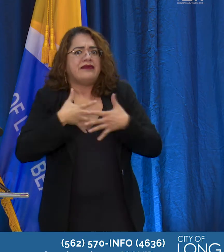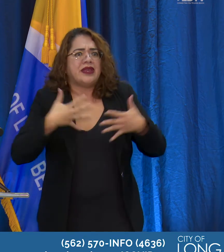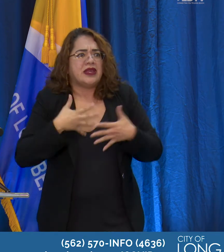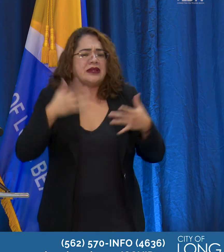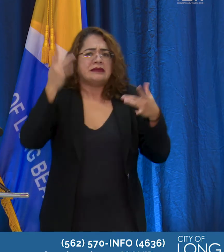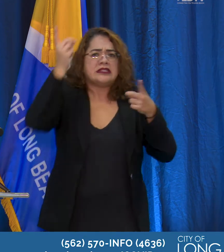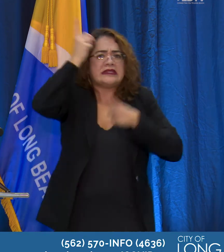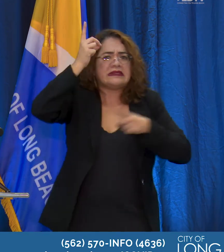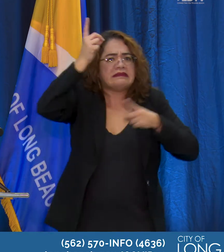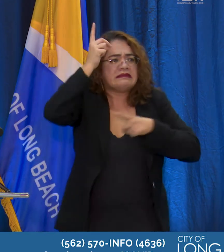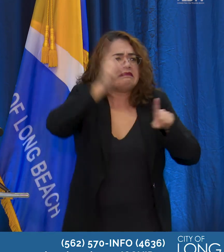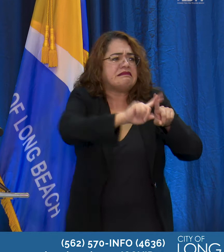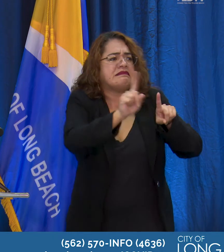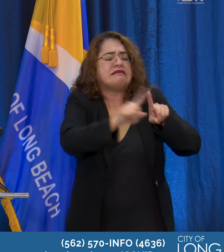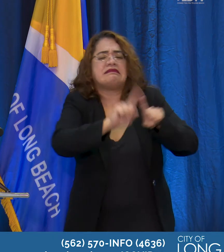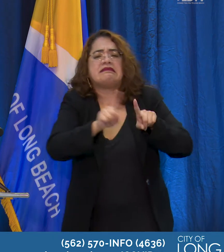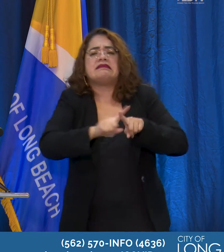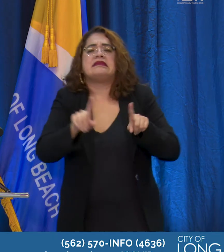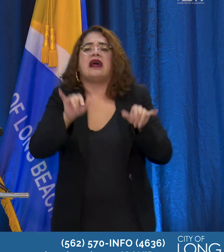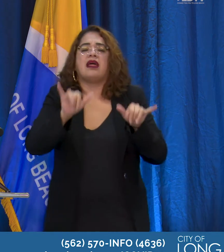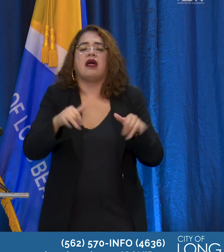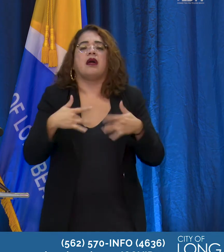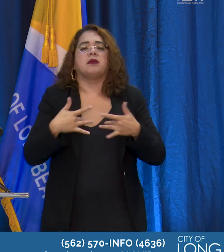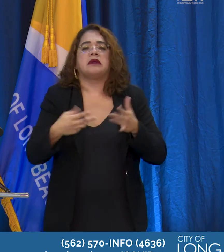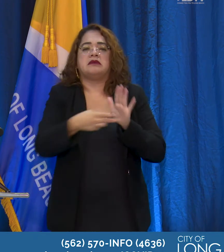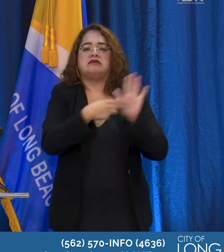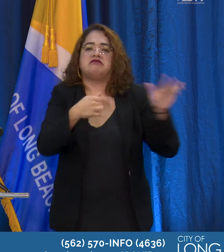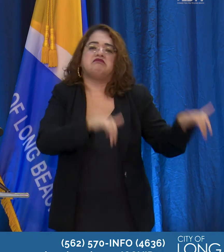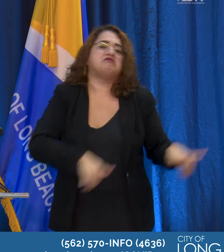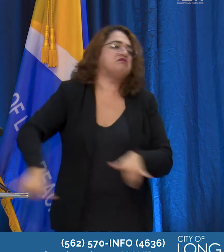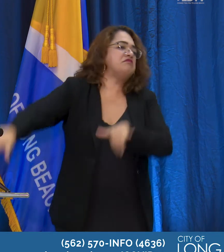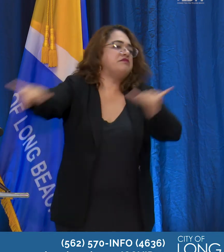leads to labeling, stereotyping, discrimination, and